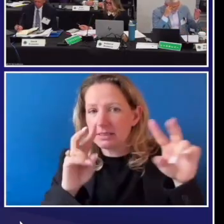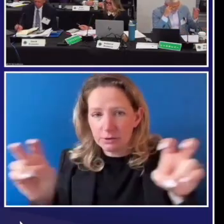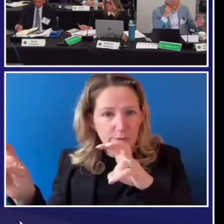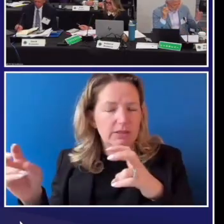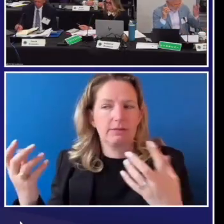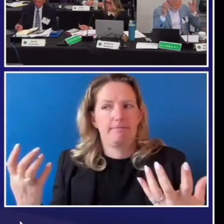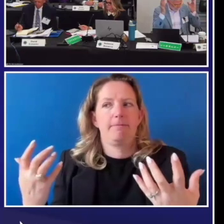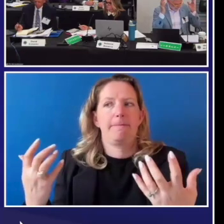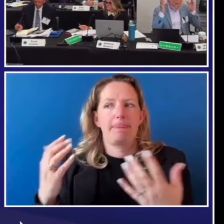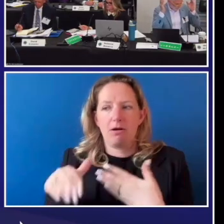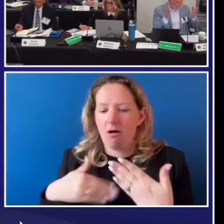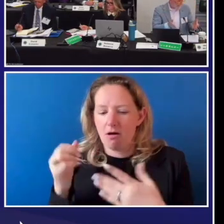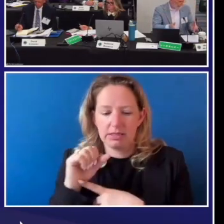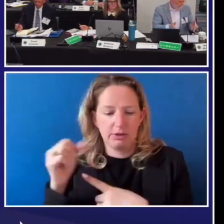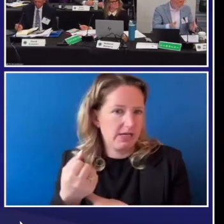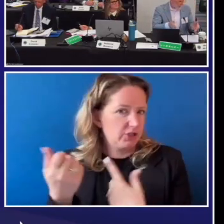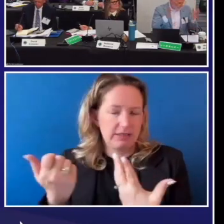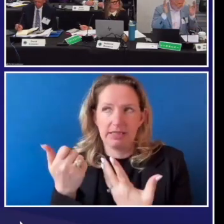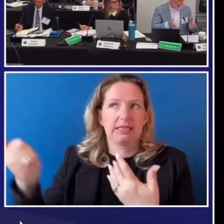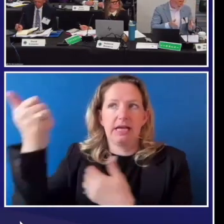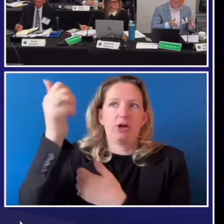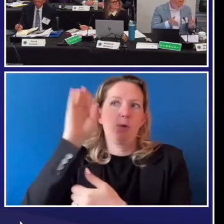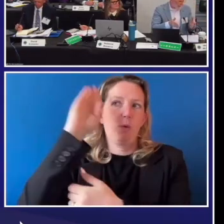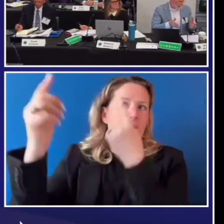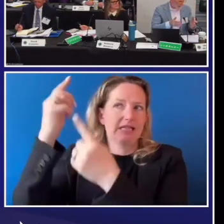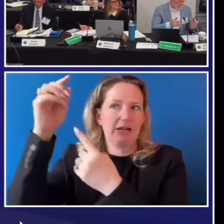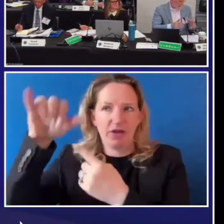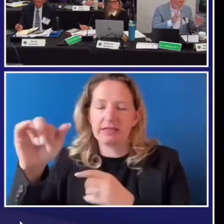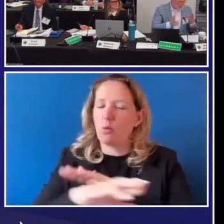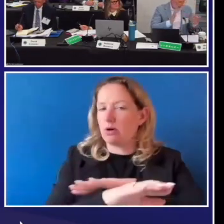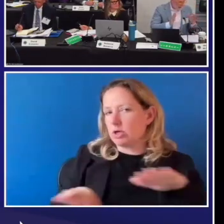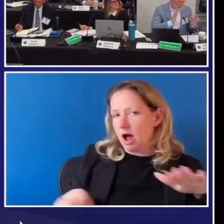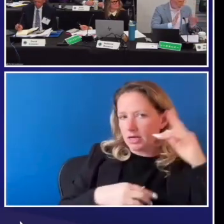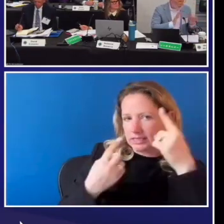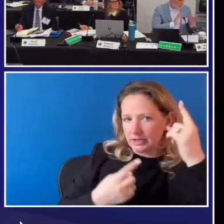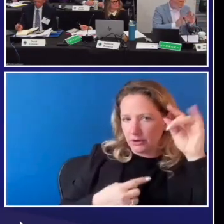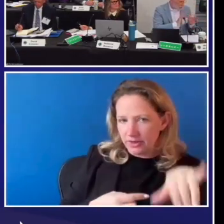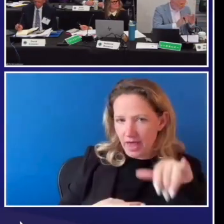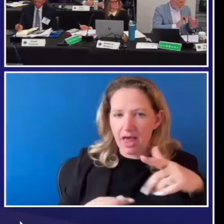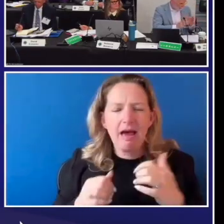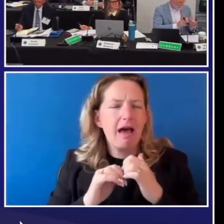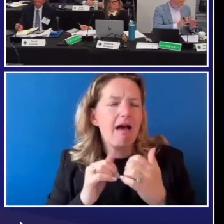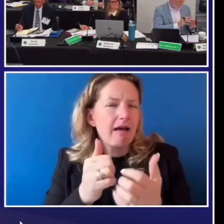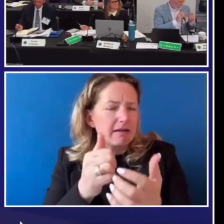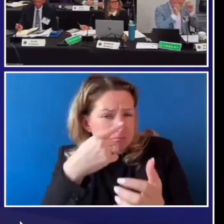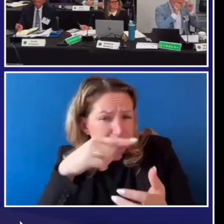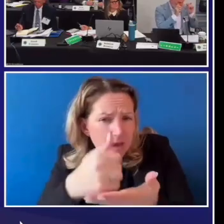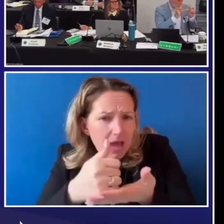all instances, the secretary is going to consider this or not consider these kinds of things? And so help me understand what you're looking for in terms of kind